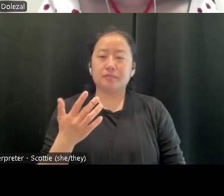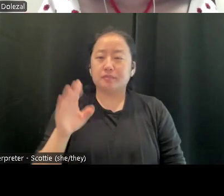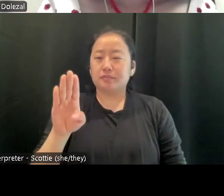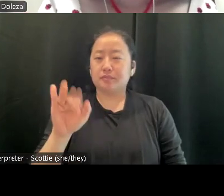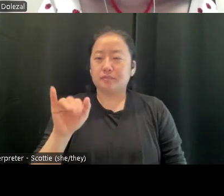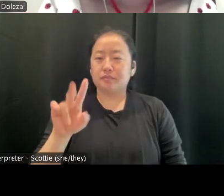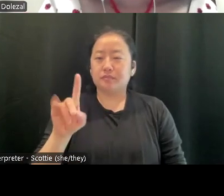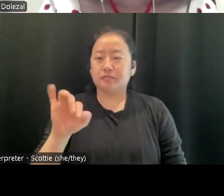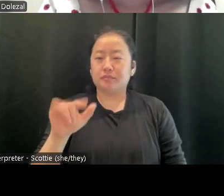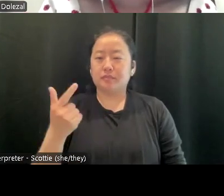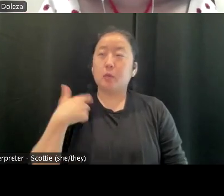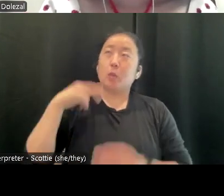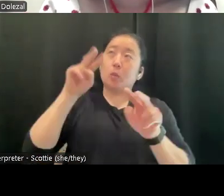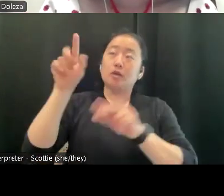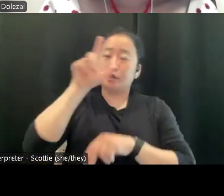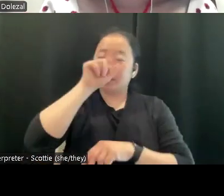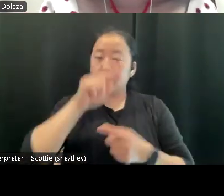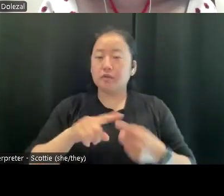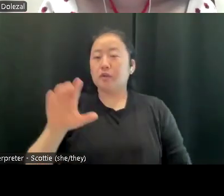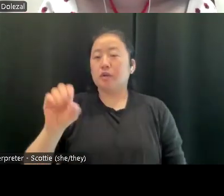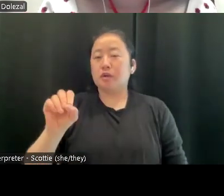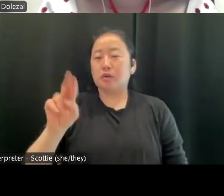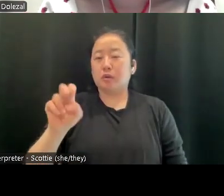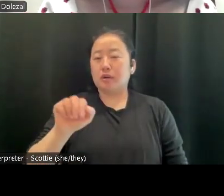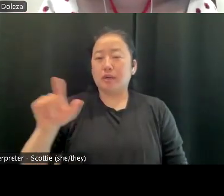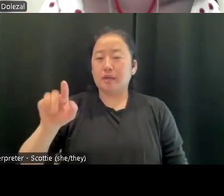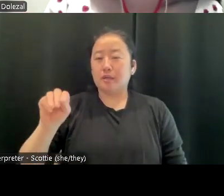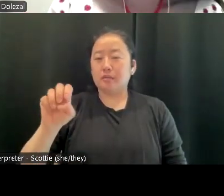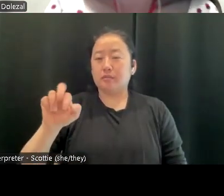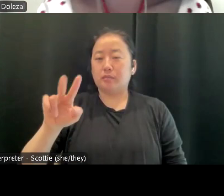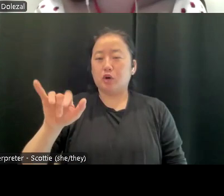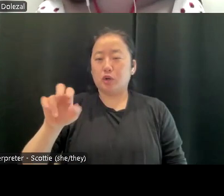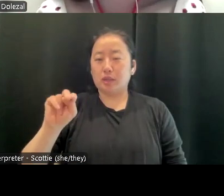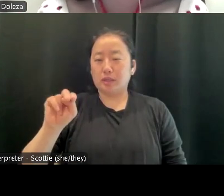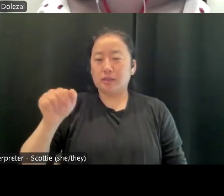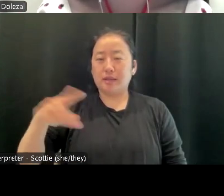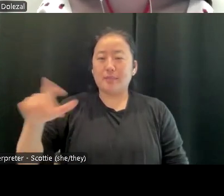there's the Cornell Merlin app that can help identify different birds in somebody's region,